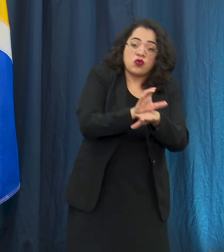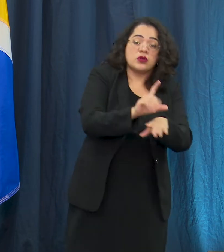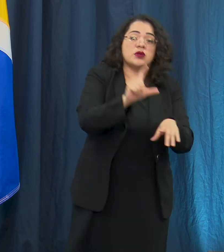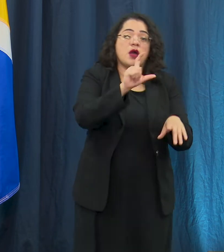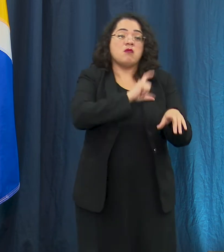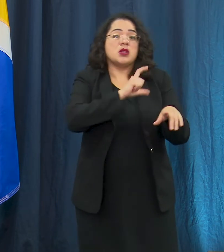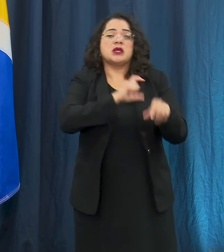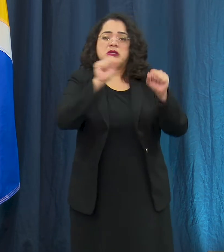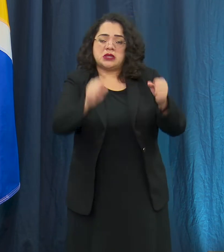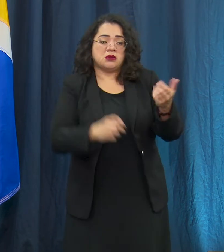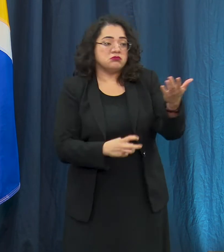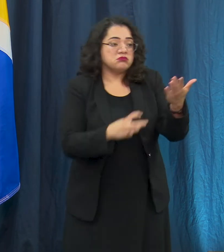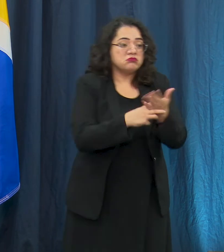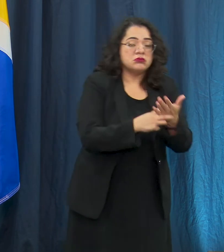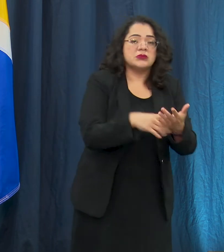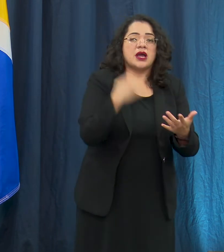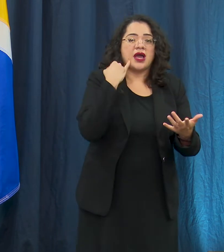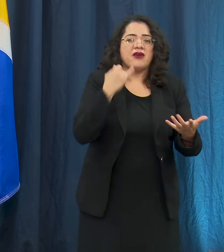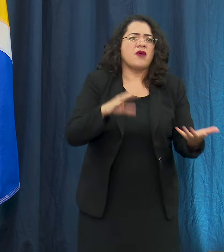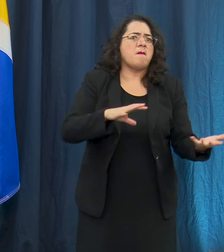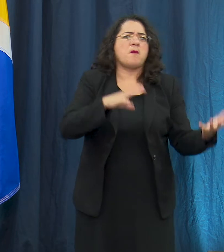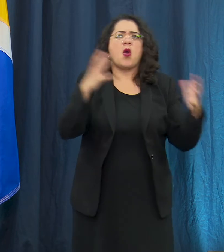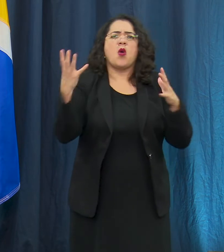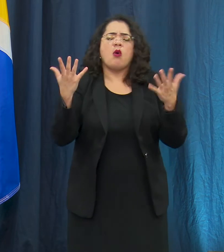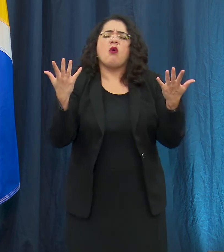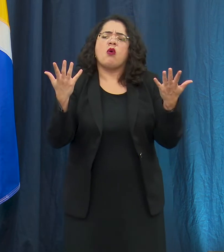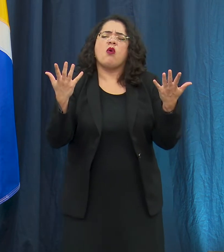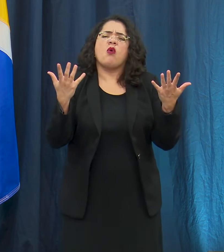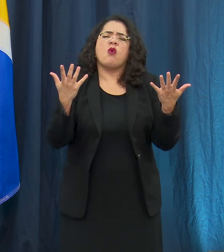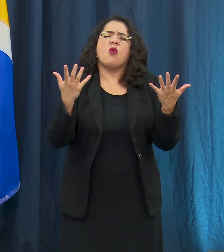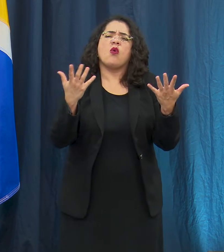cite if there are big issues. We would rather not give